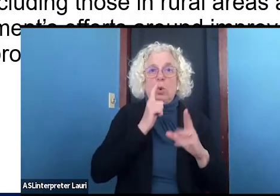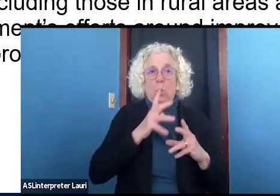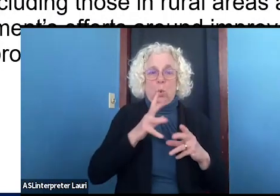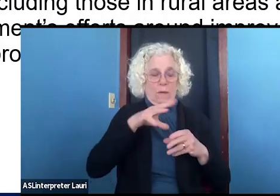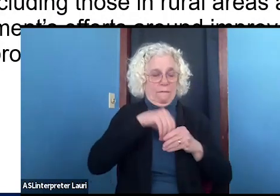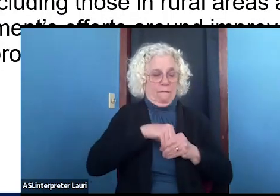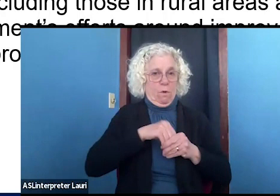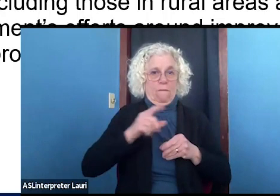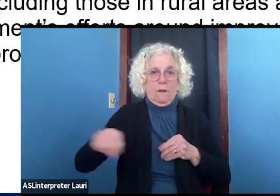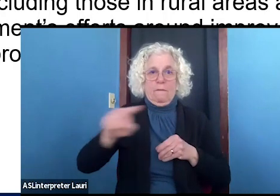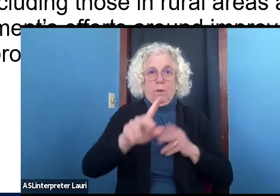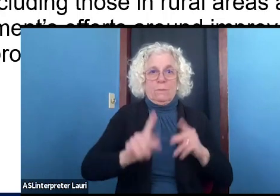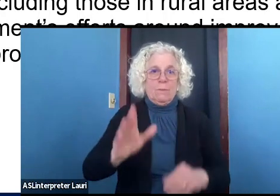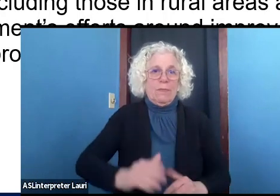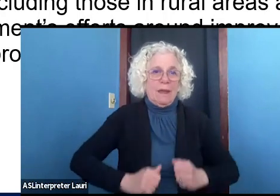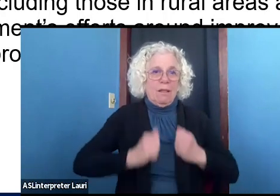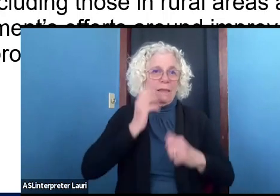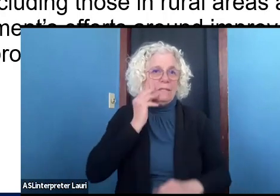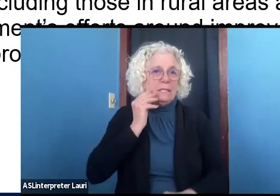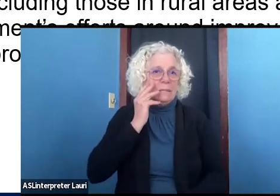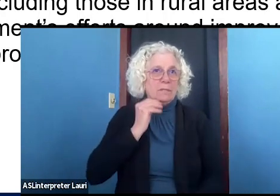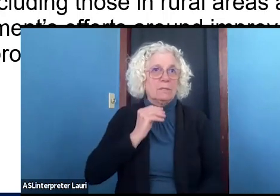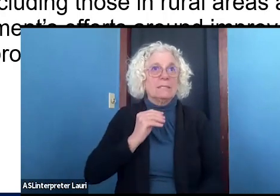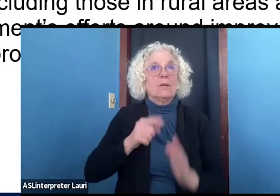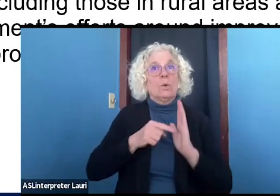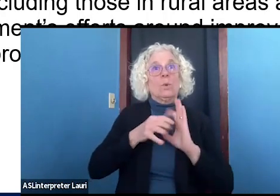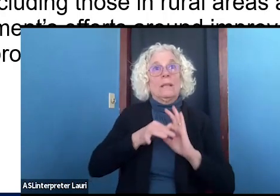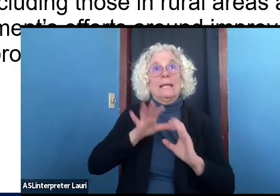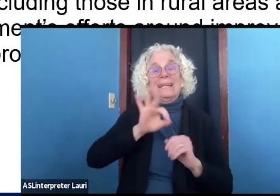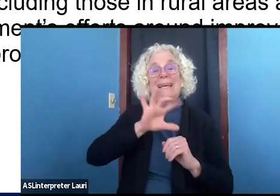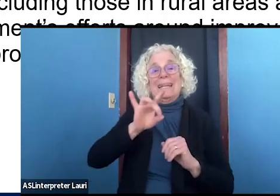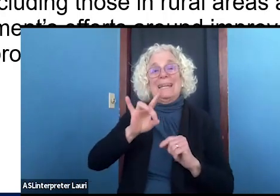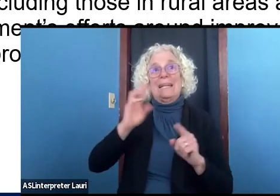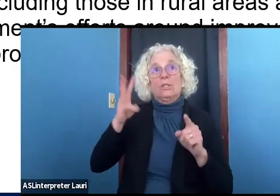And the one that I'll note related to 1980 is Washington's 1988 legislation